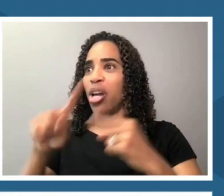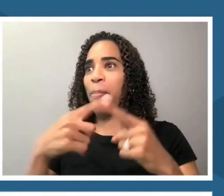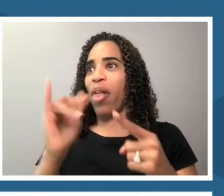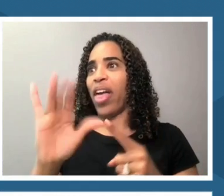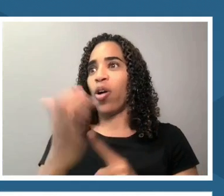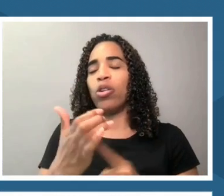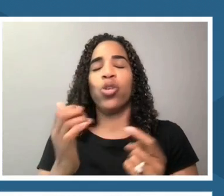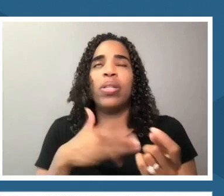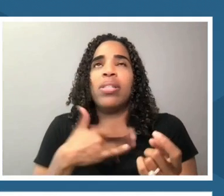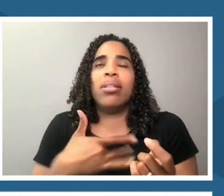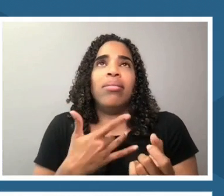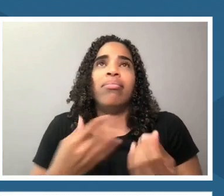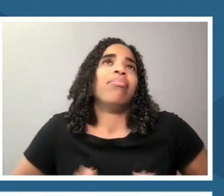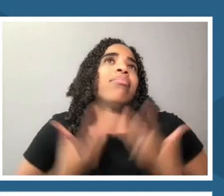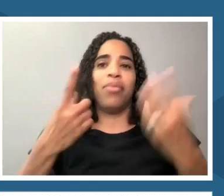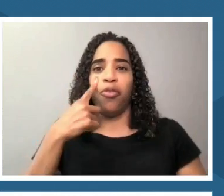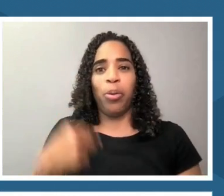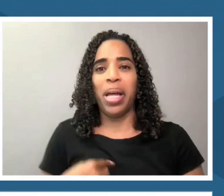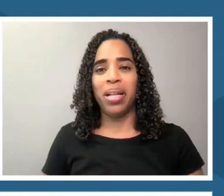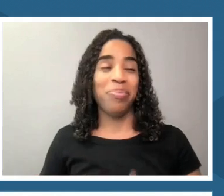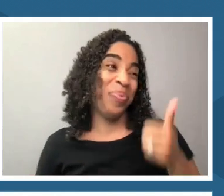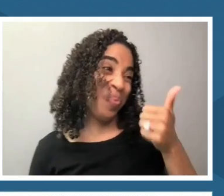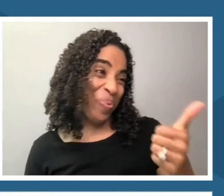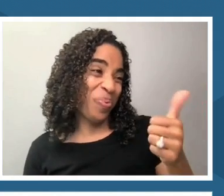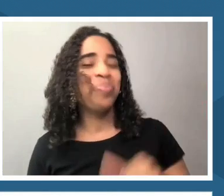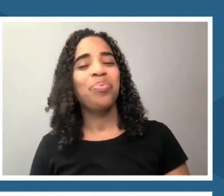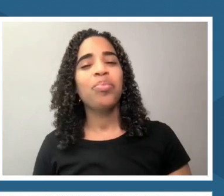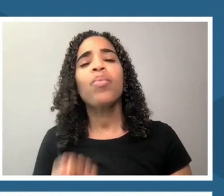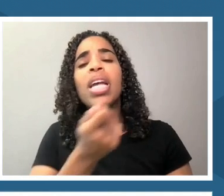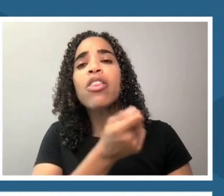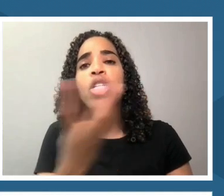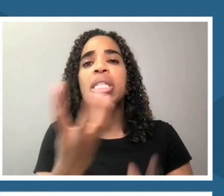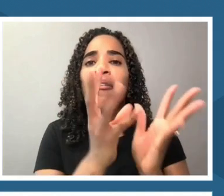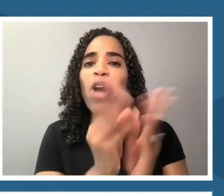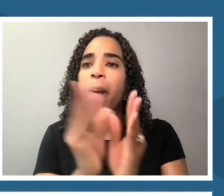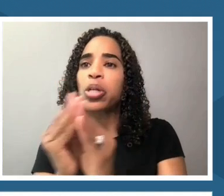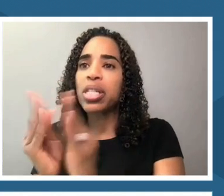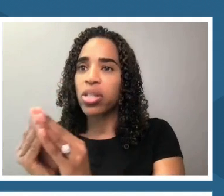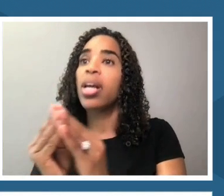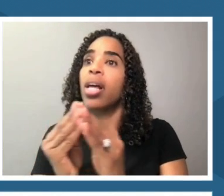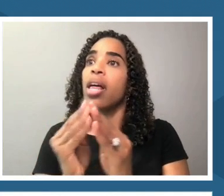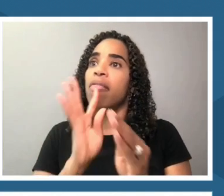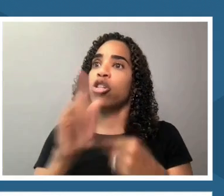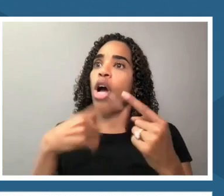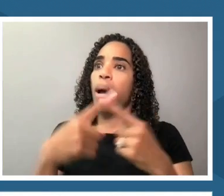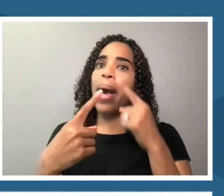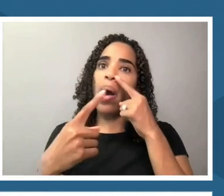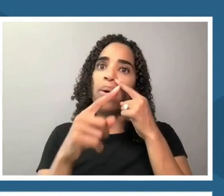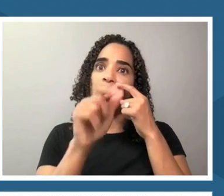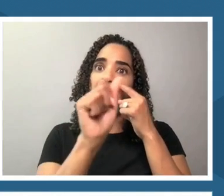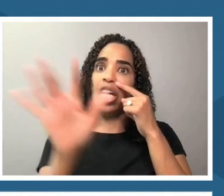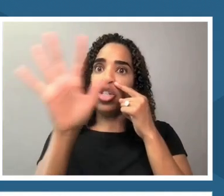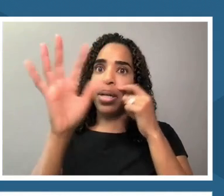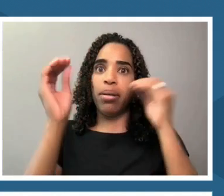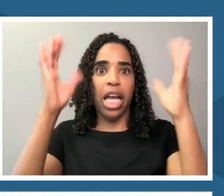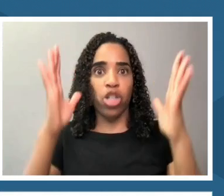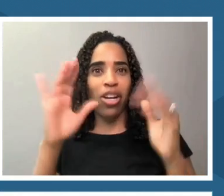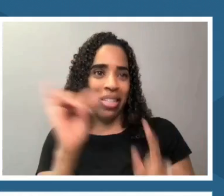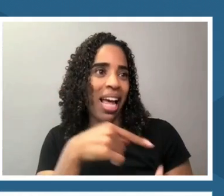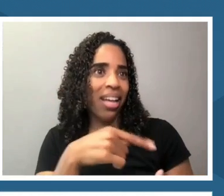features a dozen episodes featuring asian educators like tk from across the country and as a coordinator for the